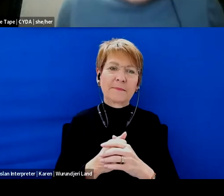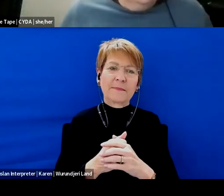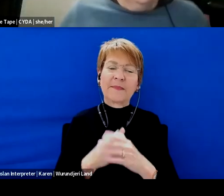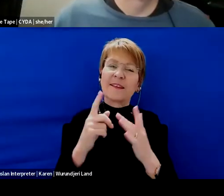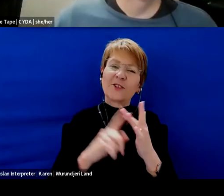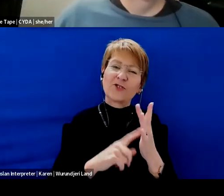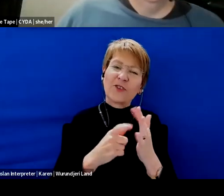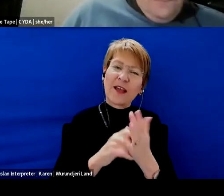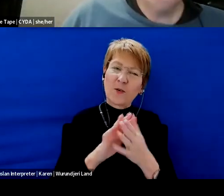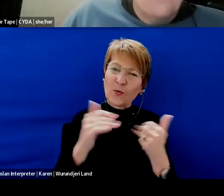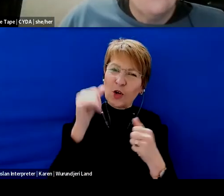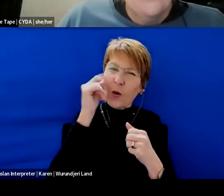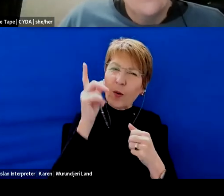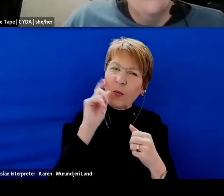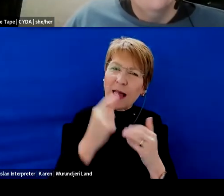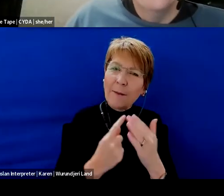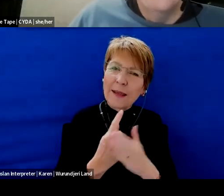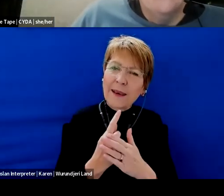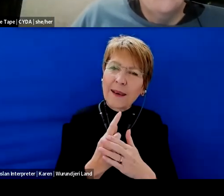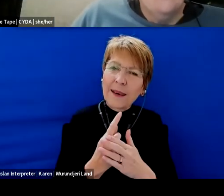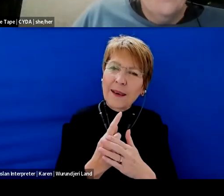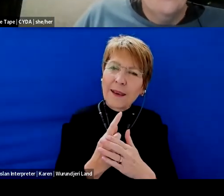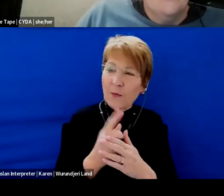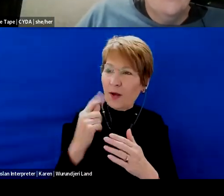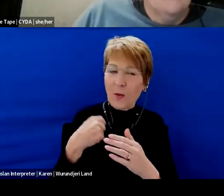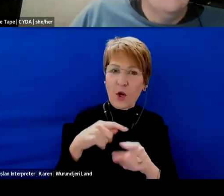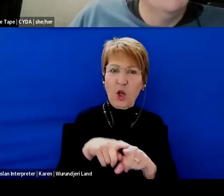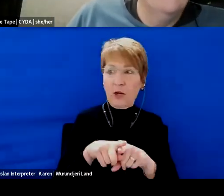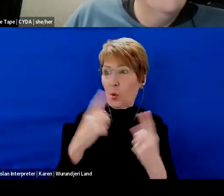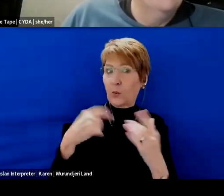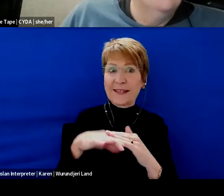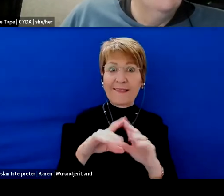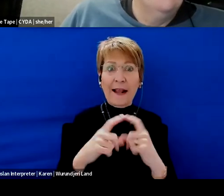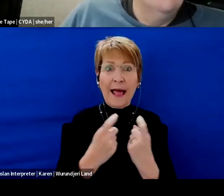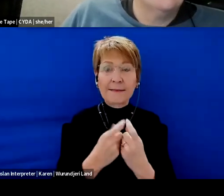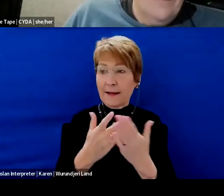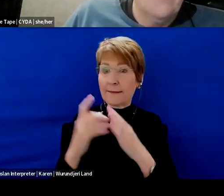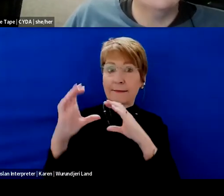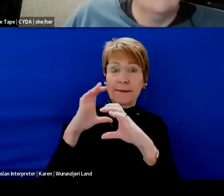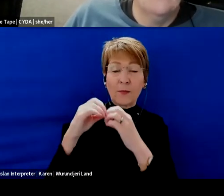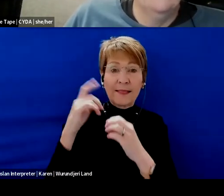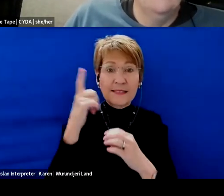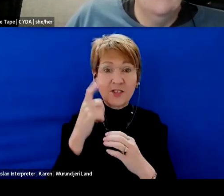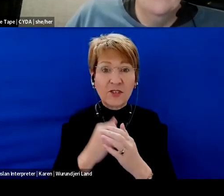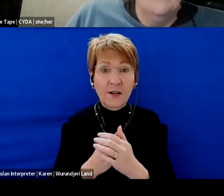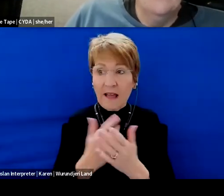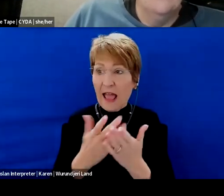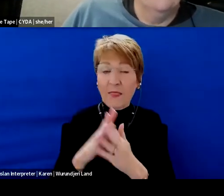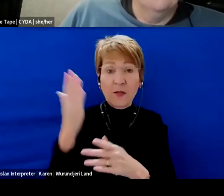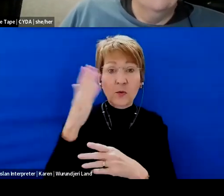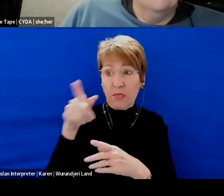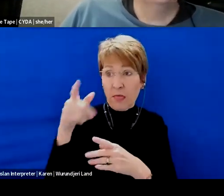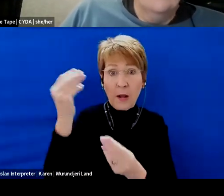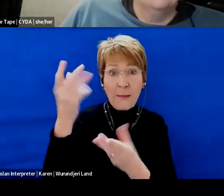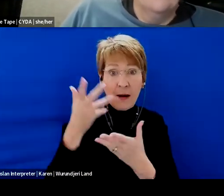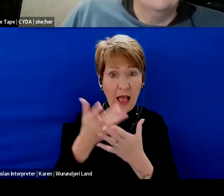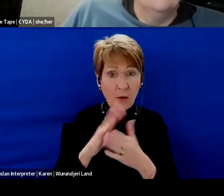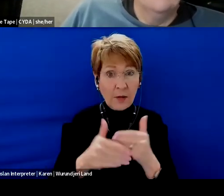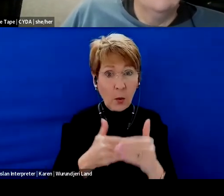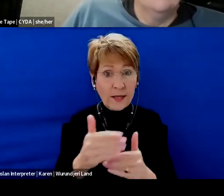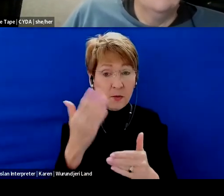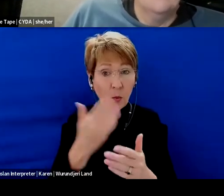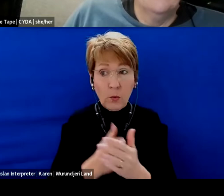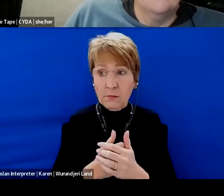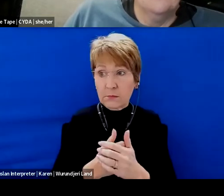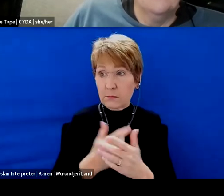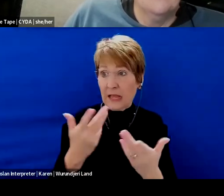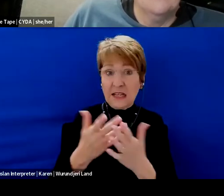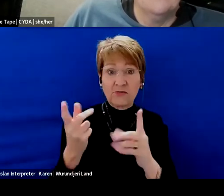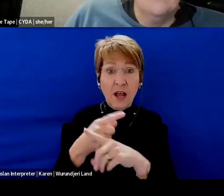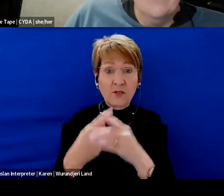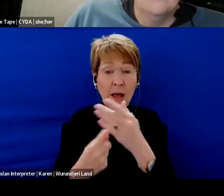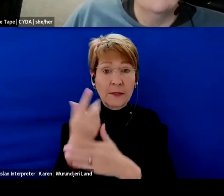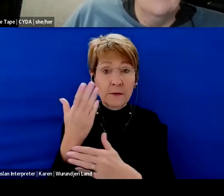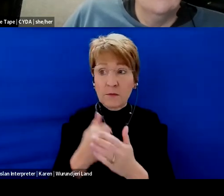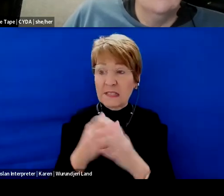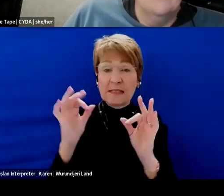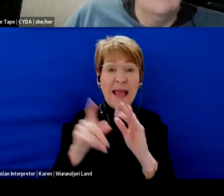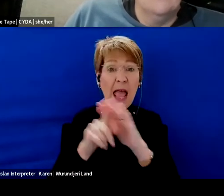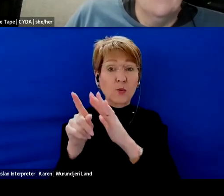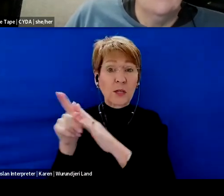Well it's good to know what's going to happen, like what things you are learning in your class how to communicate with your teacher had the school will let you know how you going, any changes that are happening, special outings or visitors teachers away